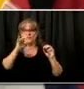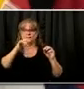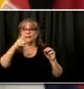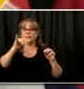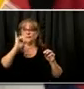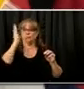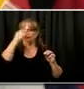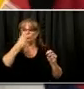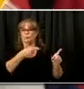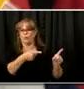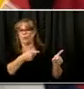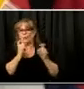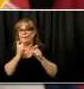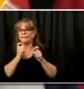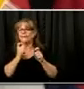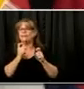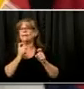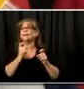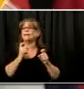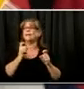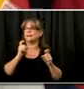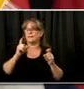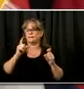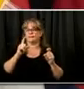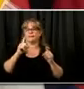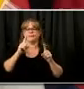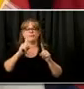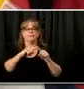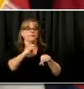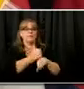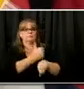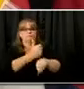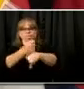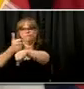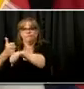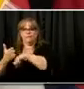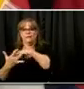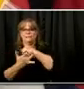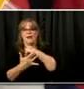technology in place the technology to sign kids up to get technology in their hands to do the